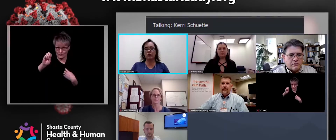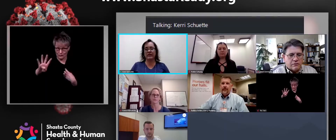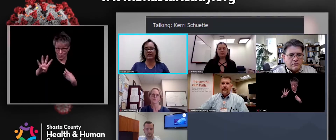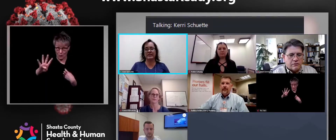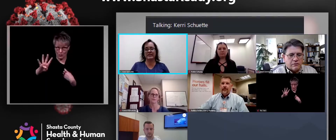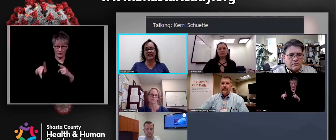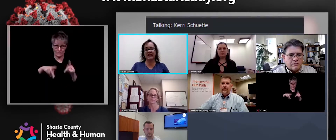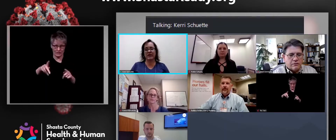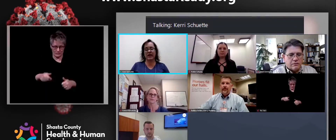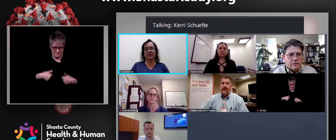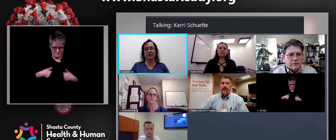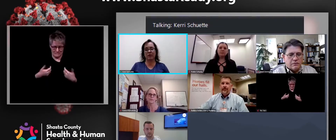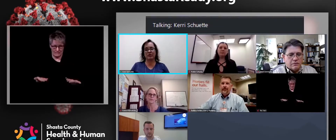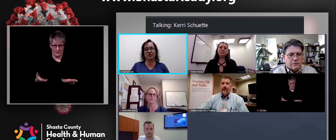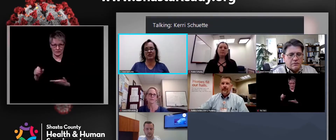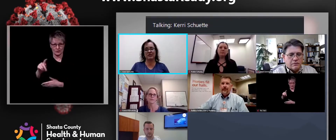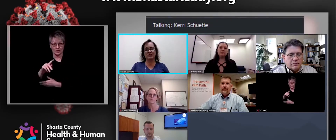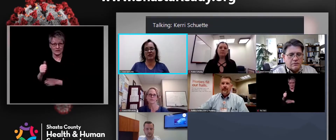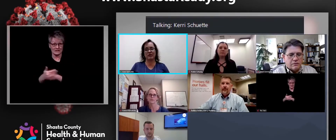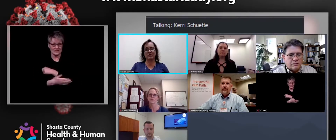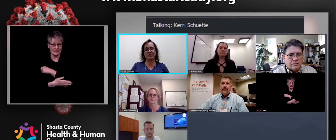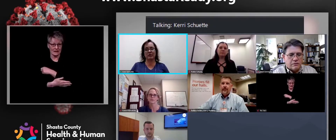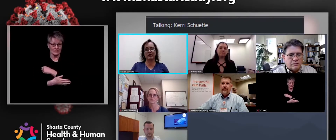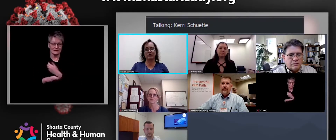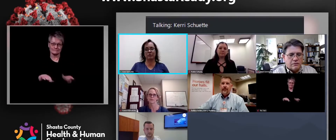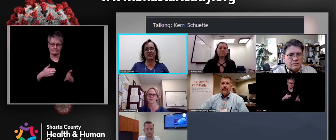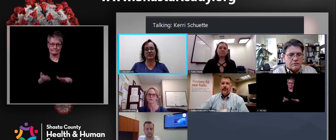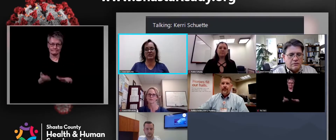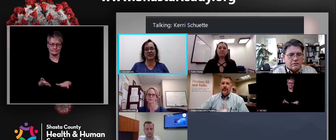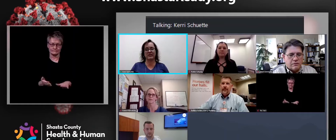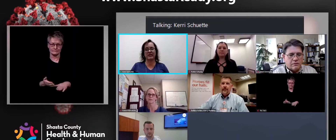With us today, we have Robin Schurig, the Director of the Public Health Branch of the